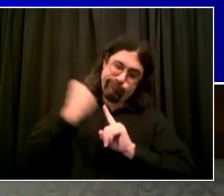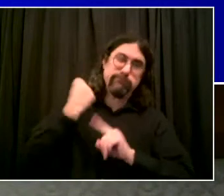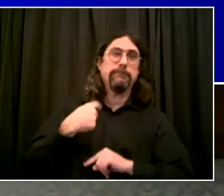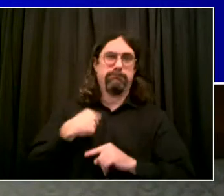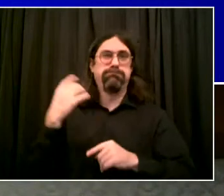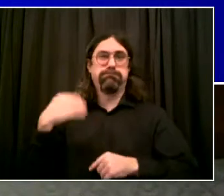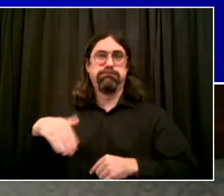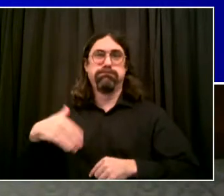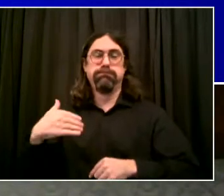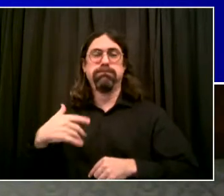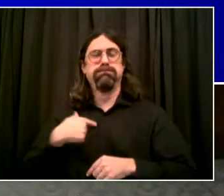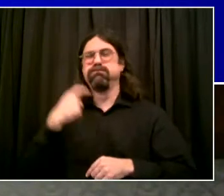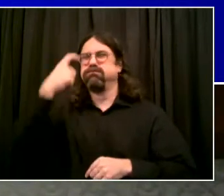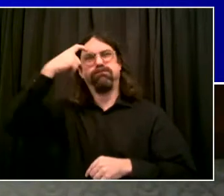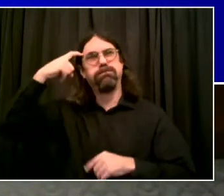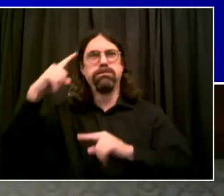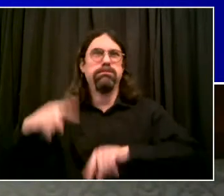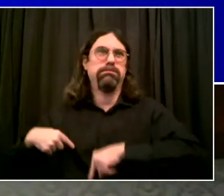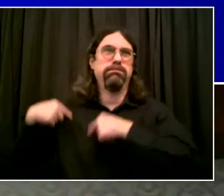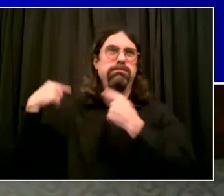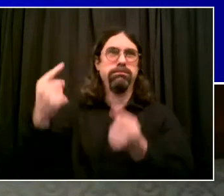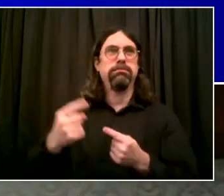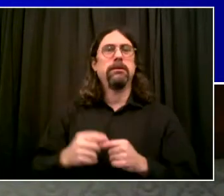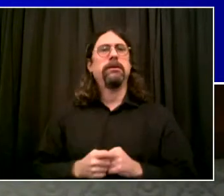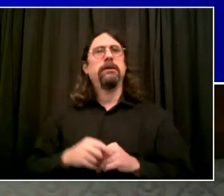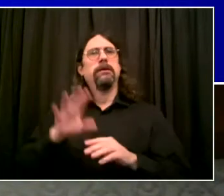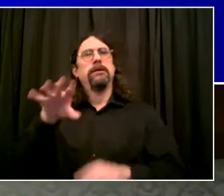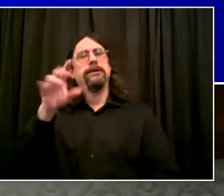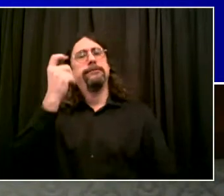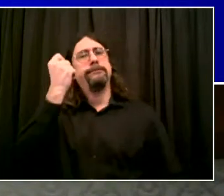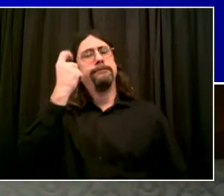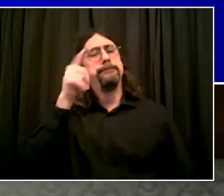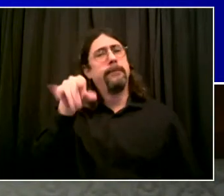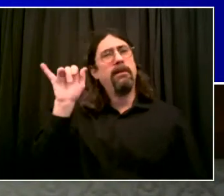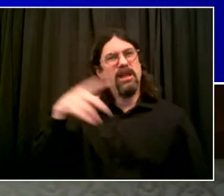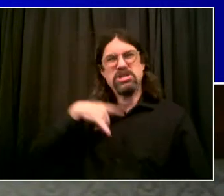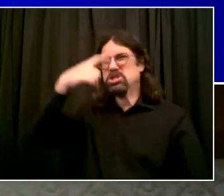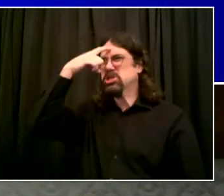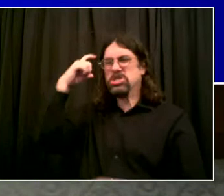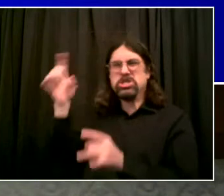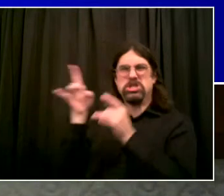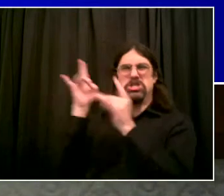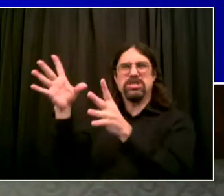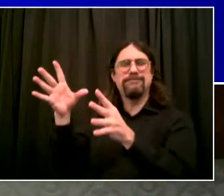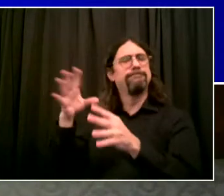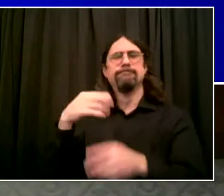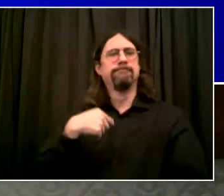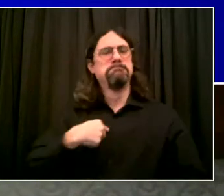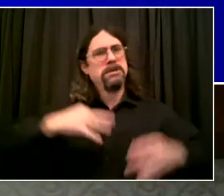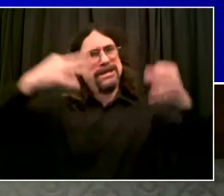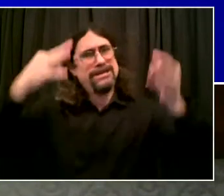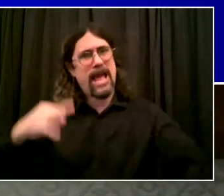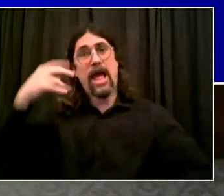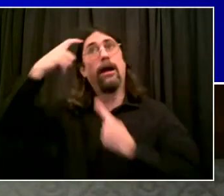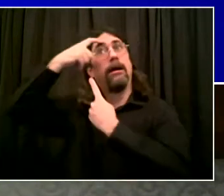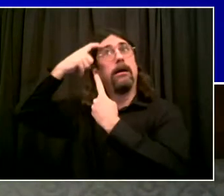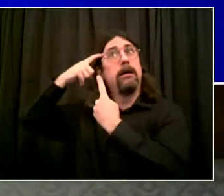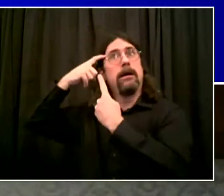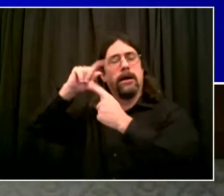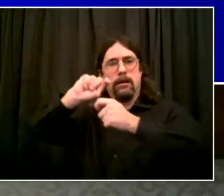PRE-SEEN HOUSE. TO SIT WITH YOU TODAY, MR. MAYOR, HOW WE CAN GIVE COMMUNITY,